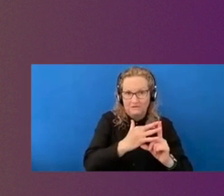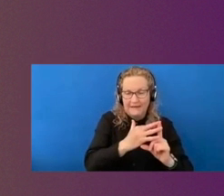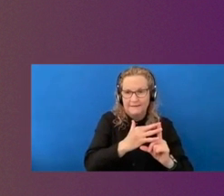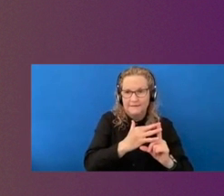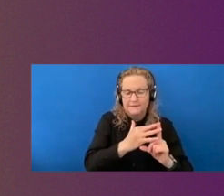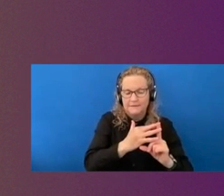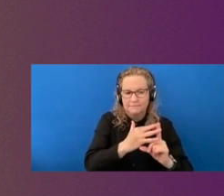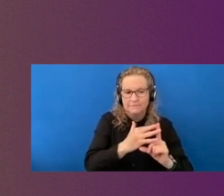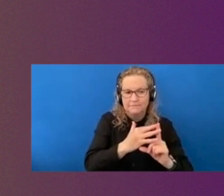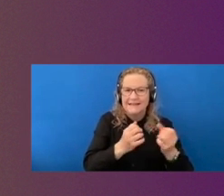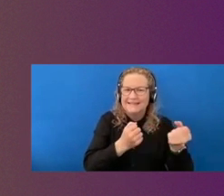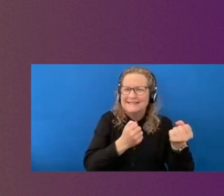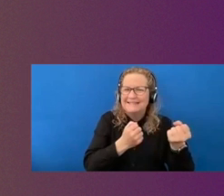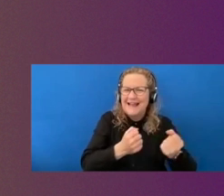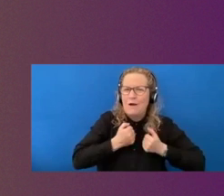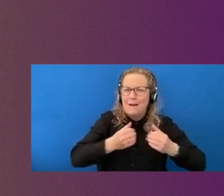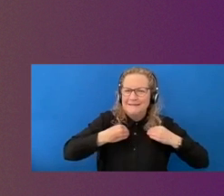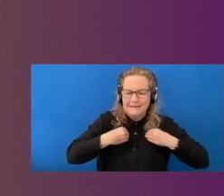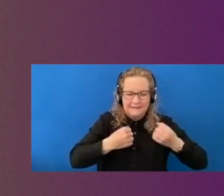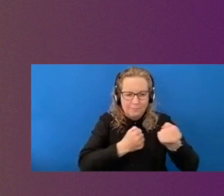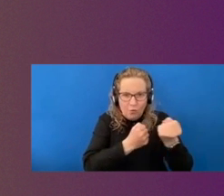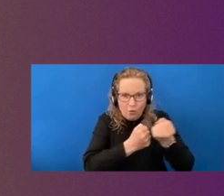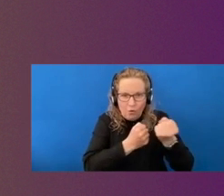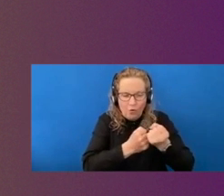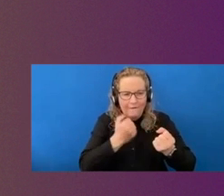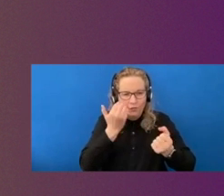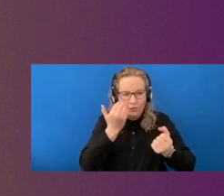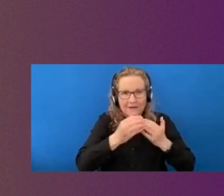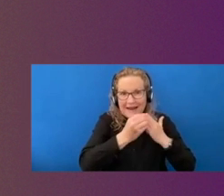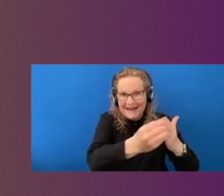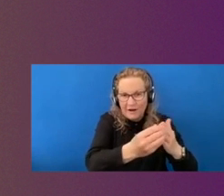with disabilities and assistive technology we do that with two programs one is that